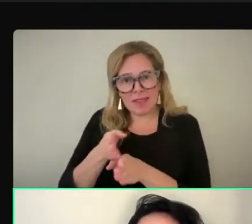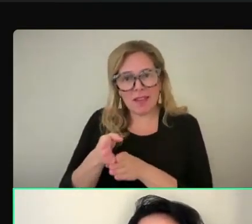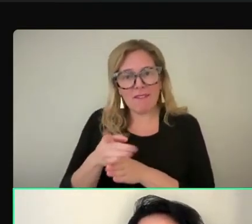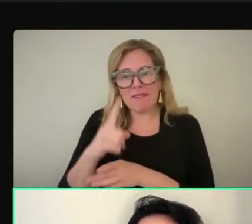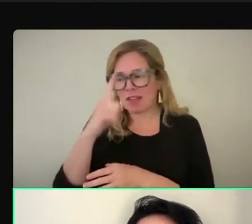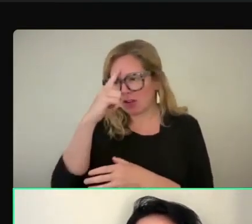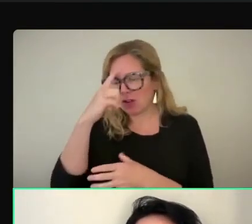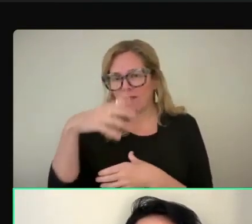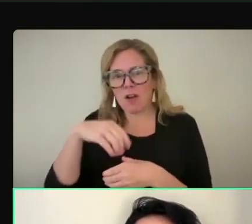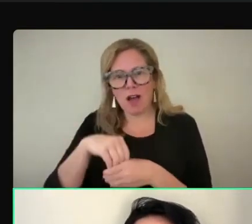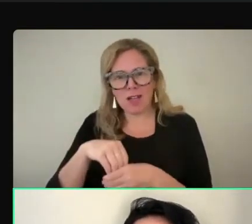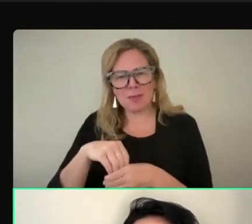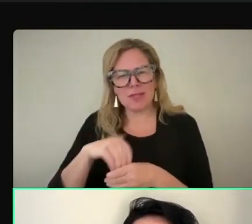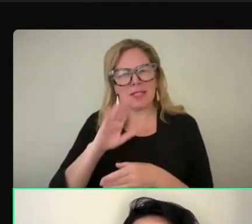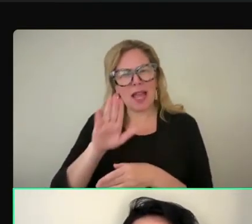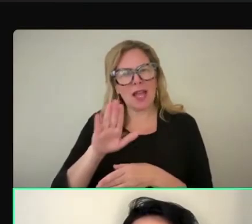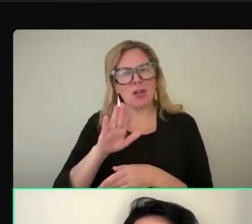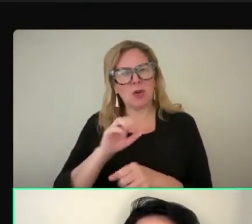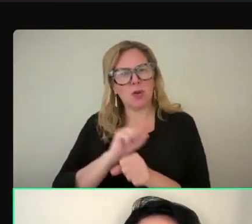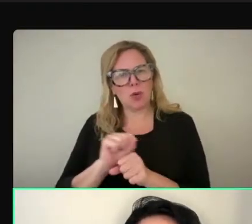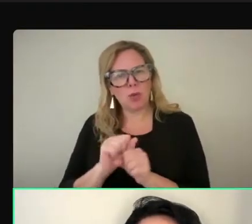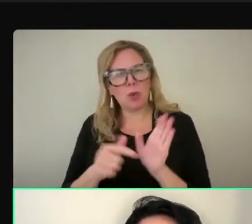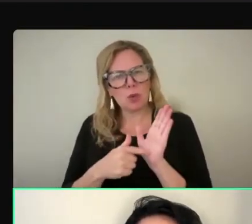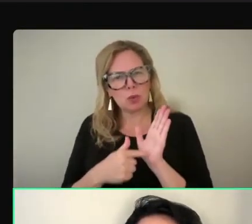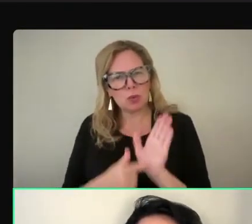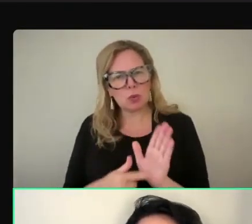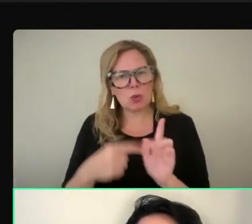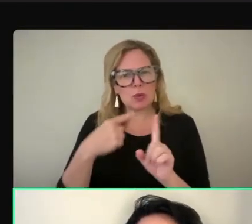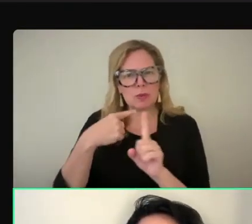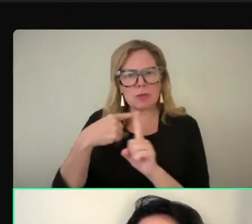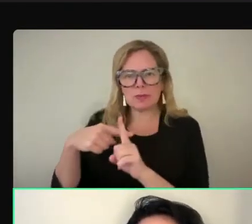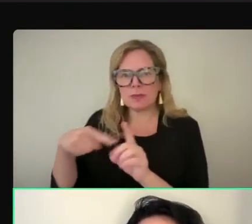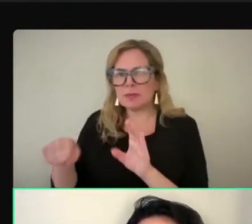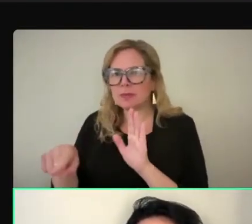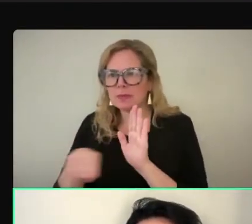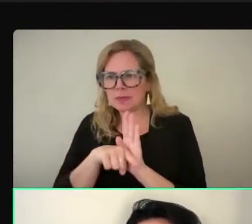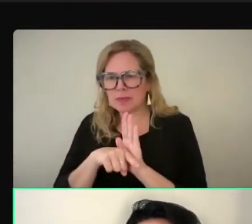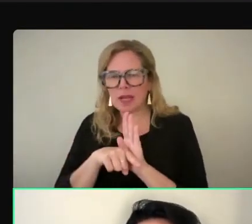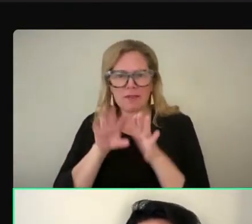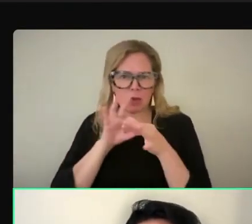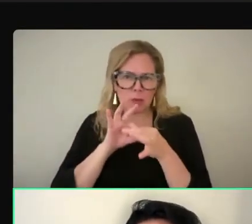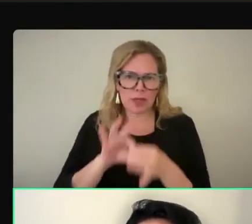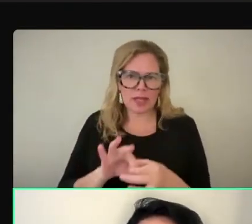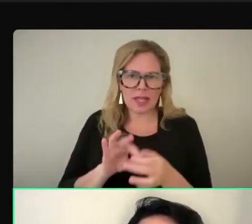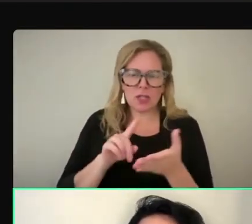benefits of participating in genomic research, and particularly around rare and undiagnosed diseases.